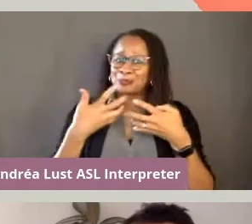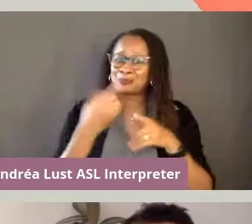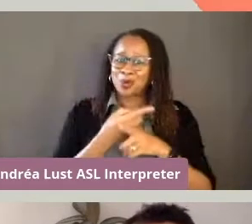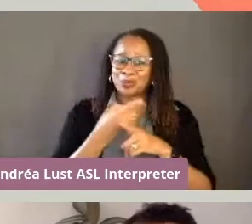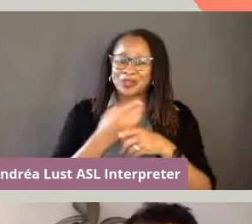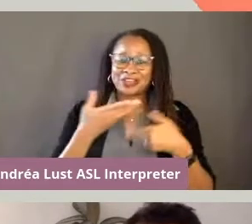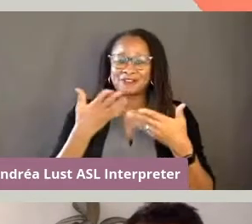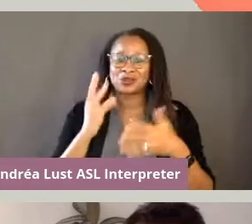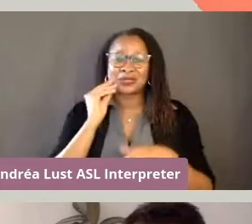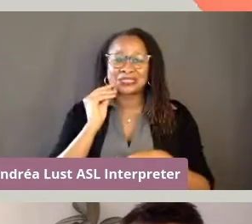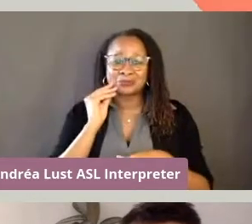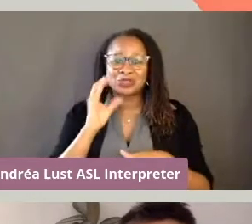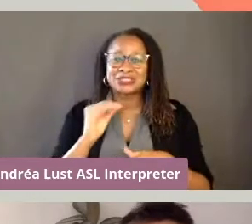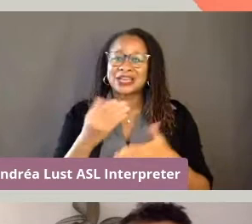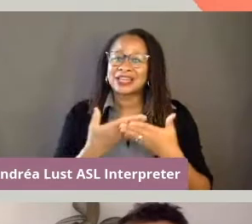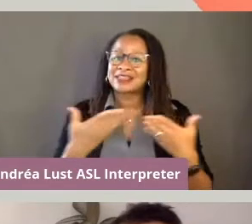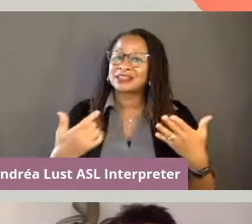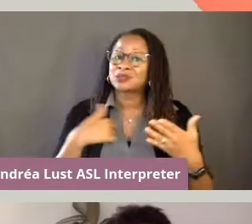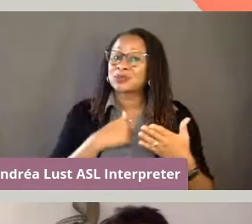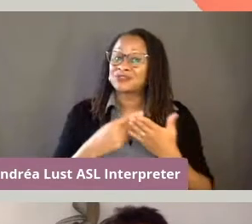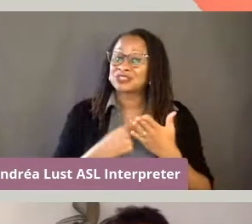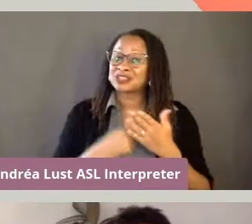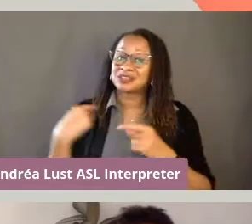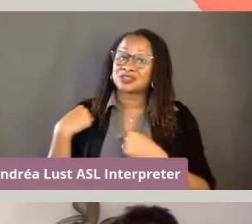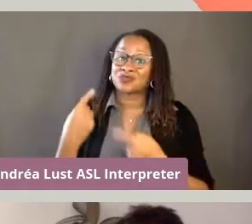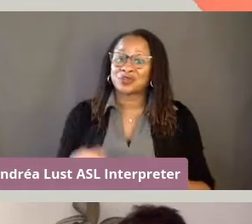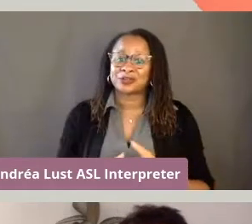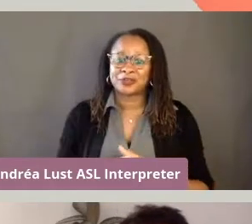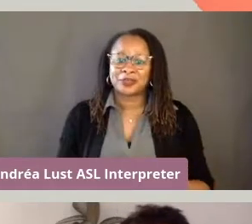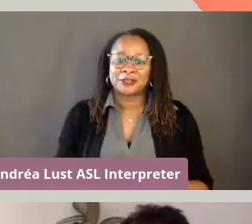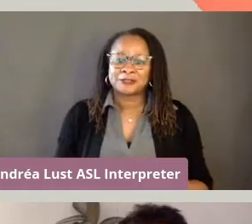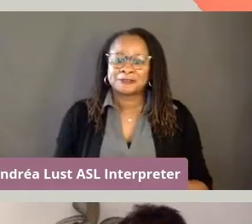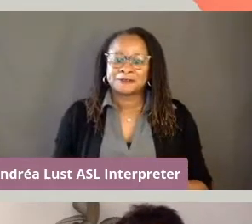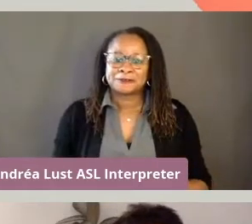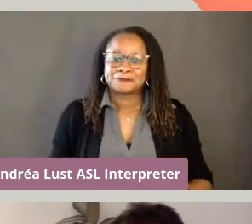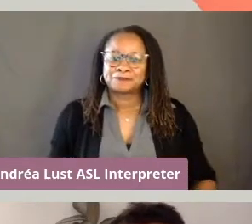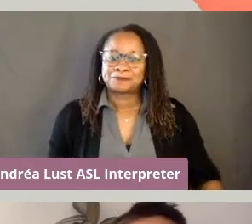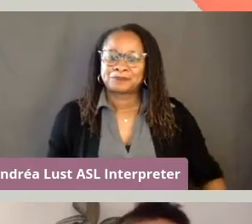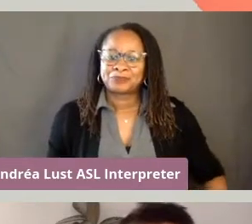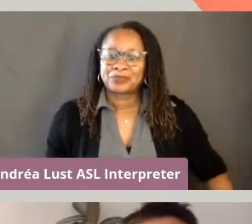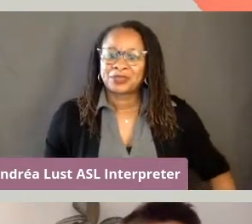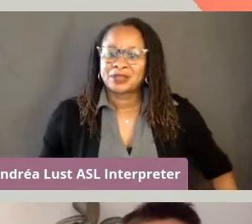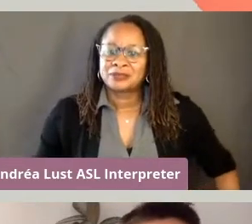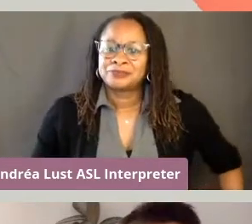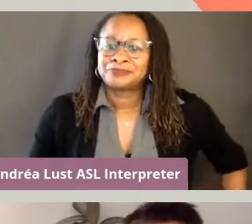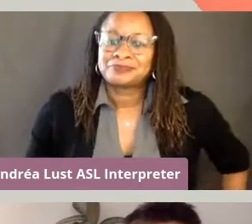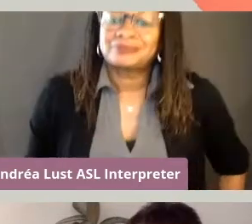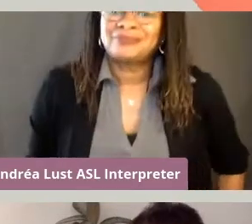your experience in the things that we've been talking about. Sounds good. Can you guys hear me? Good. Cool.